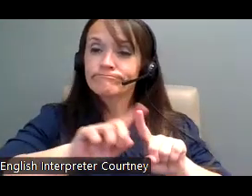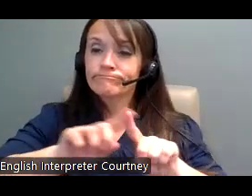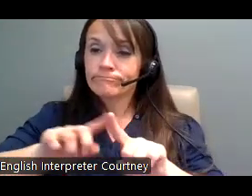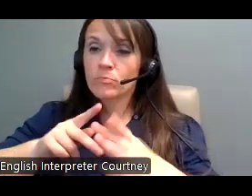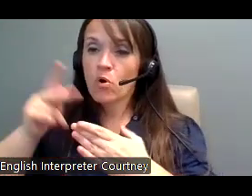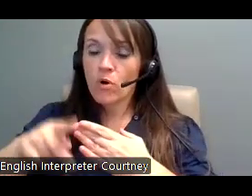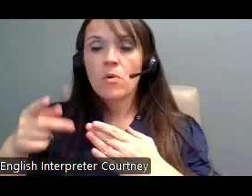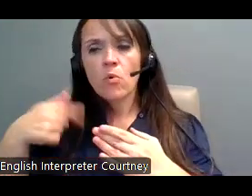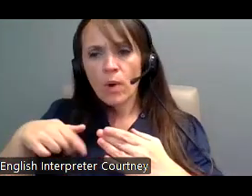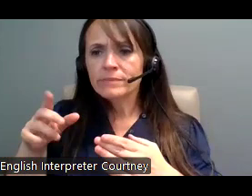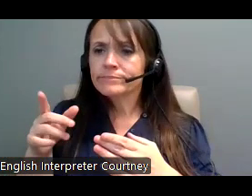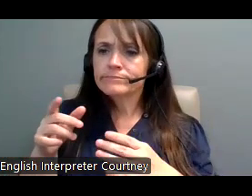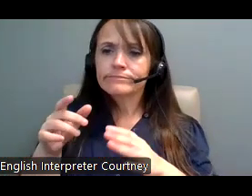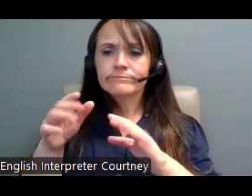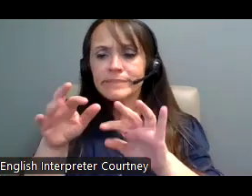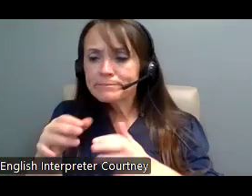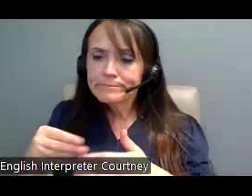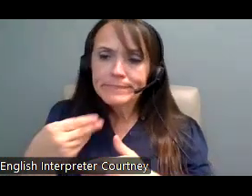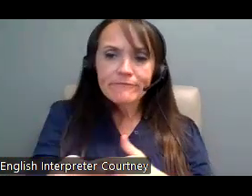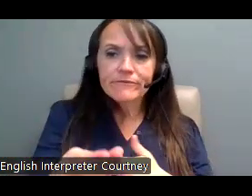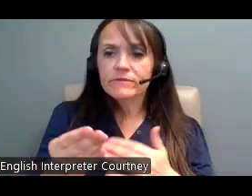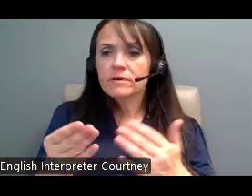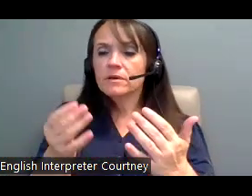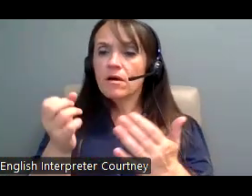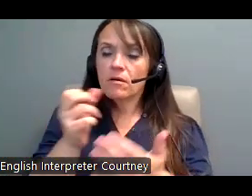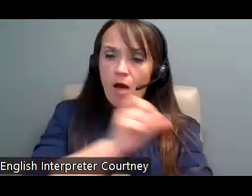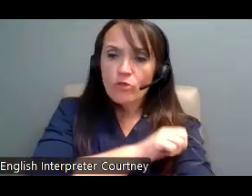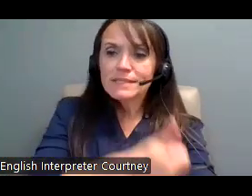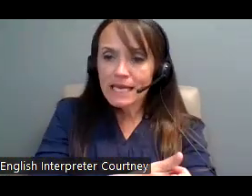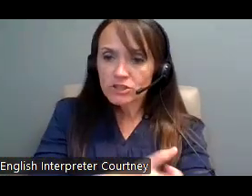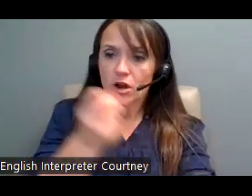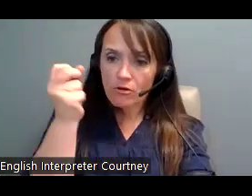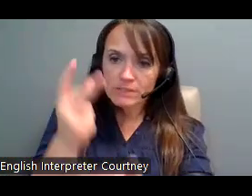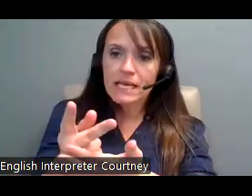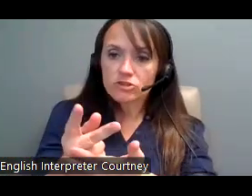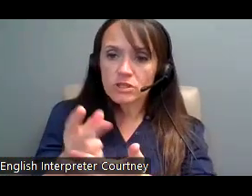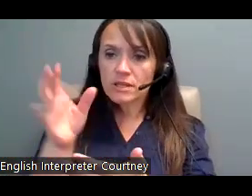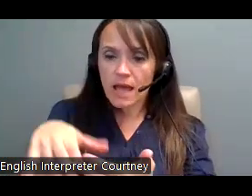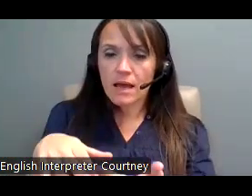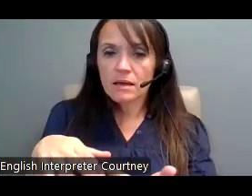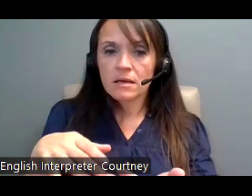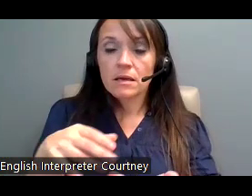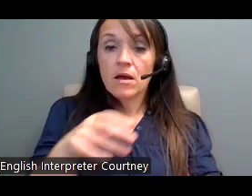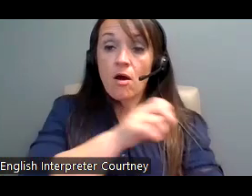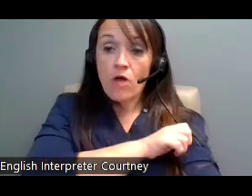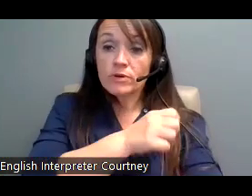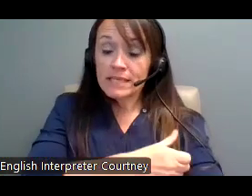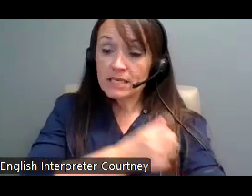we coordinate all and any necessary appointments. Issuing those authorizations ensures that the